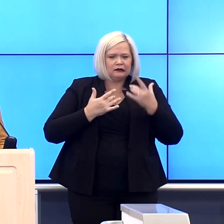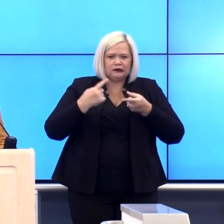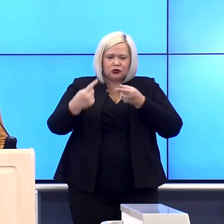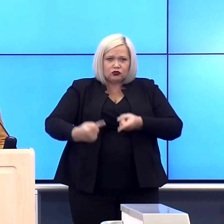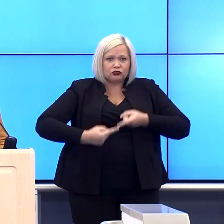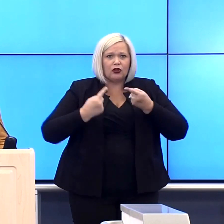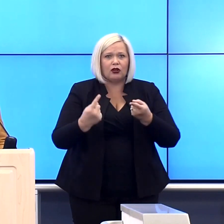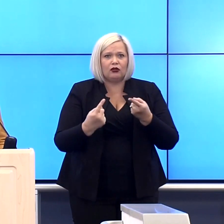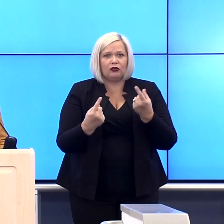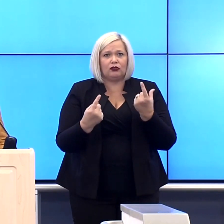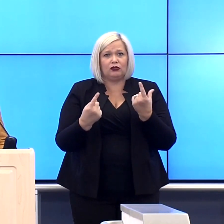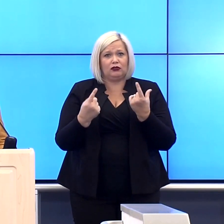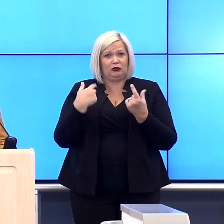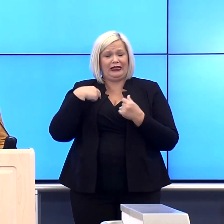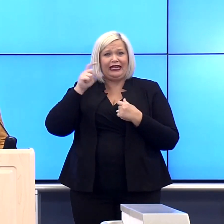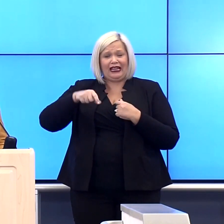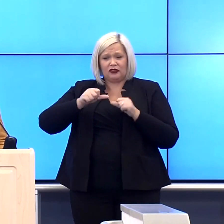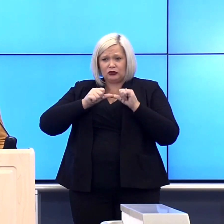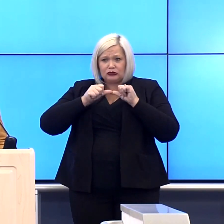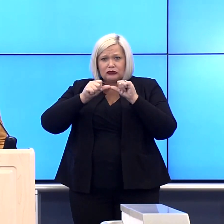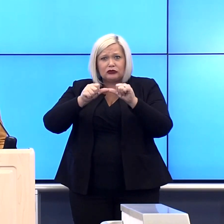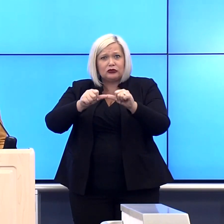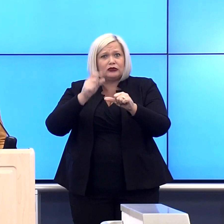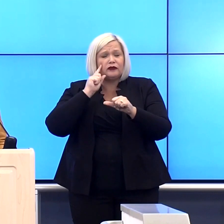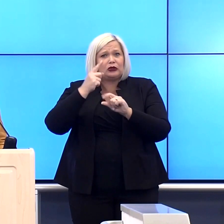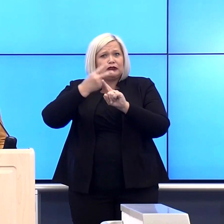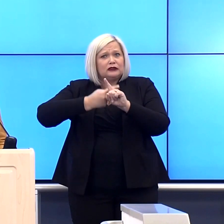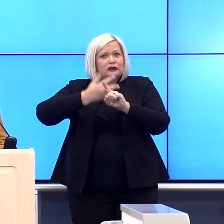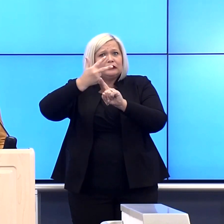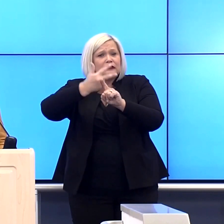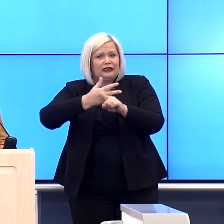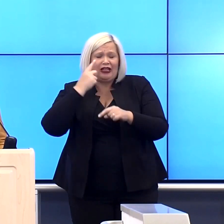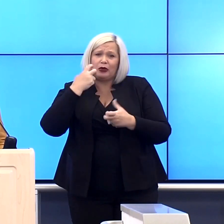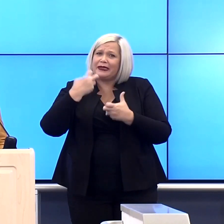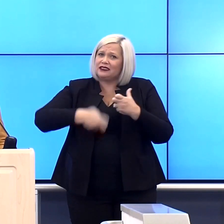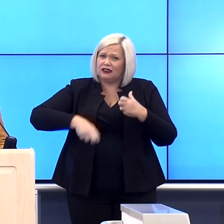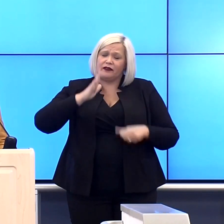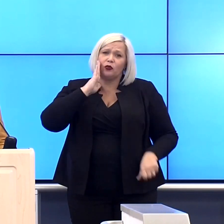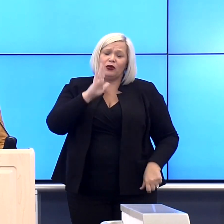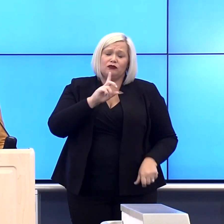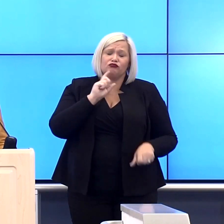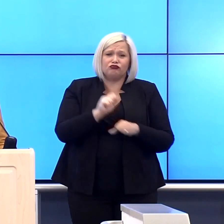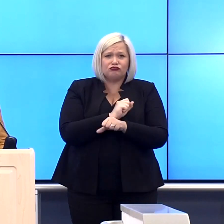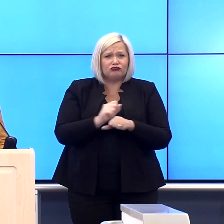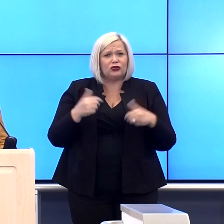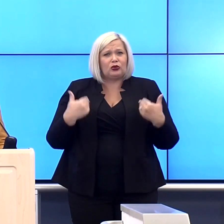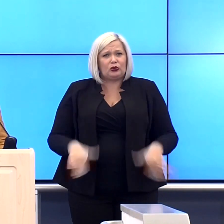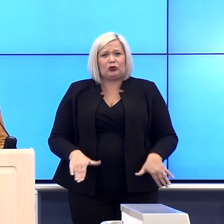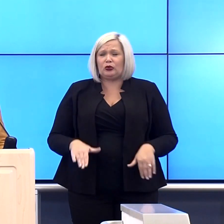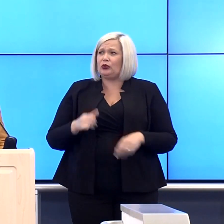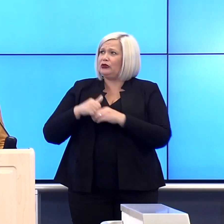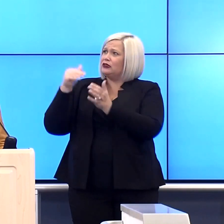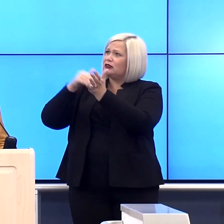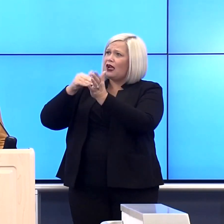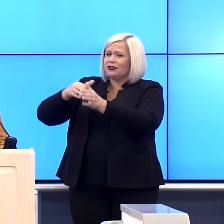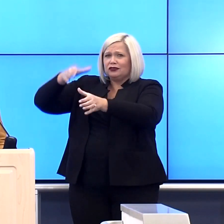$600 WENT AWAY. AND IT’S IMPORTANT THAT WE GET AND IT’S IMPORTANT THAT WE GET THROUGH THE NEXT FEW MONTHS. THROUGH THE NEXT FEW MONTHS. IT’S GOING BE A TOUGH FEW IT’S GOING BE A TOUGH FEW MONTHS. MONTHS. THERE’S NO QUESTION ABOUT IT.